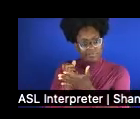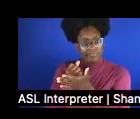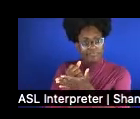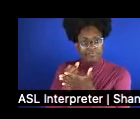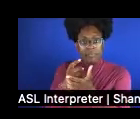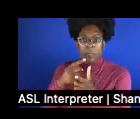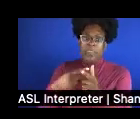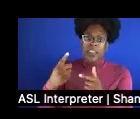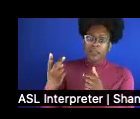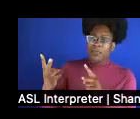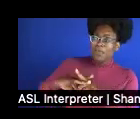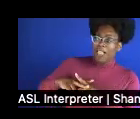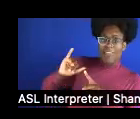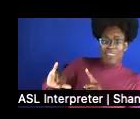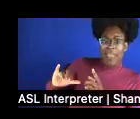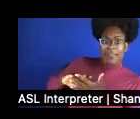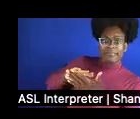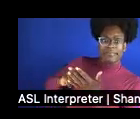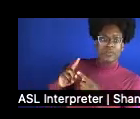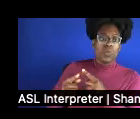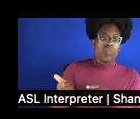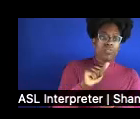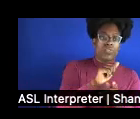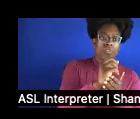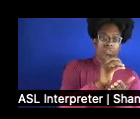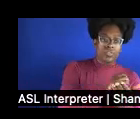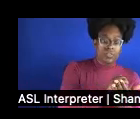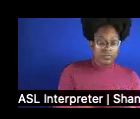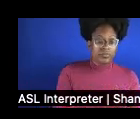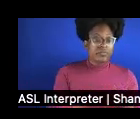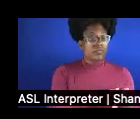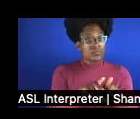The students have access to their professors through their courses, and students taking